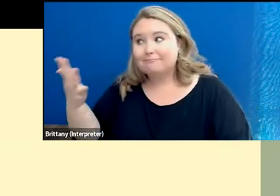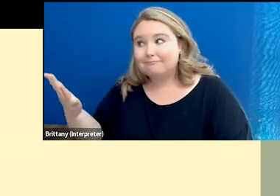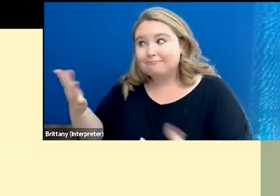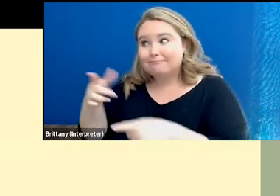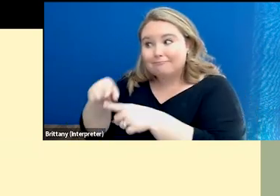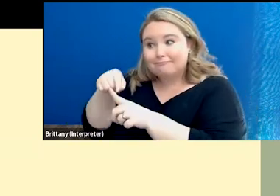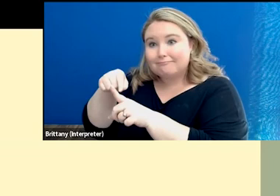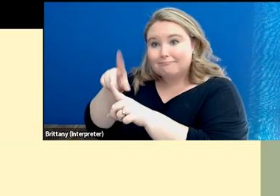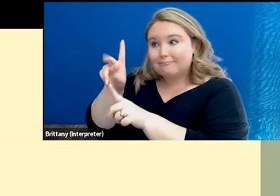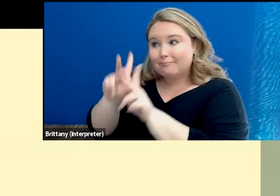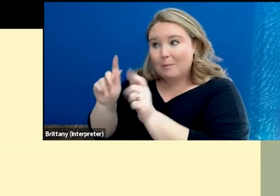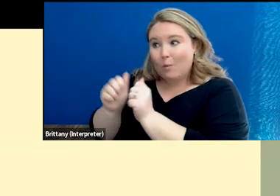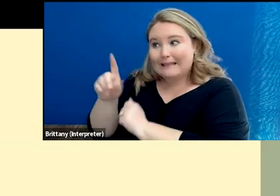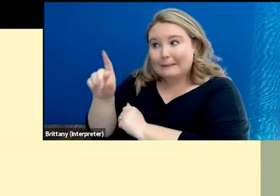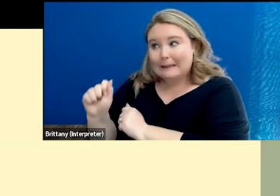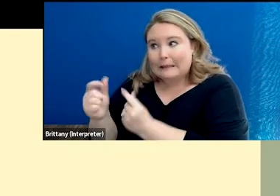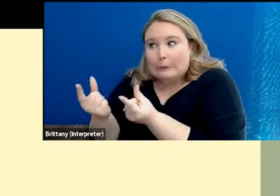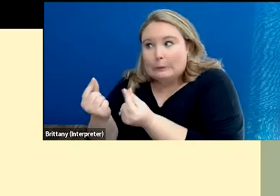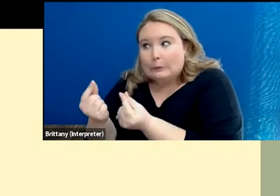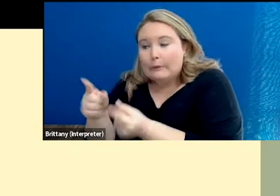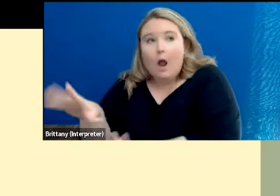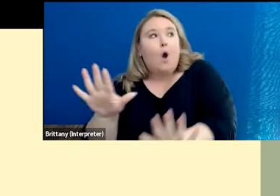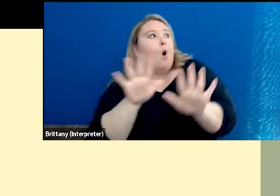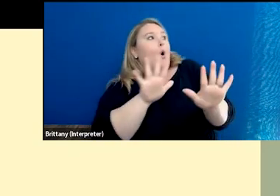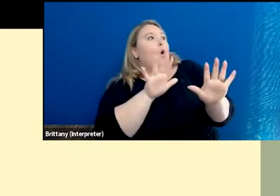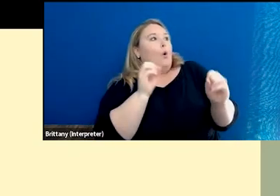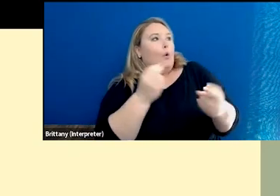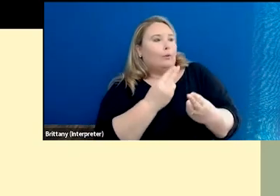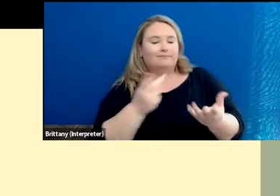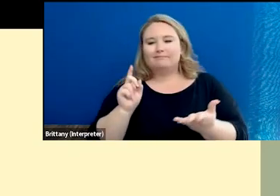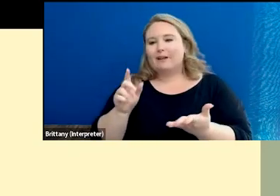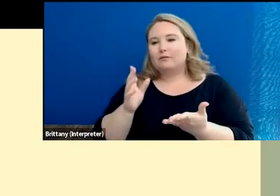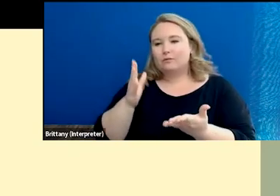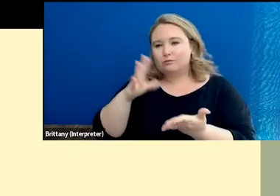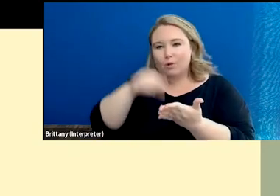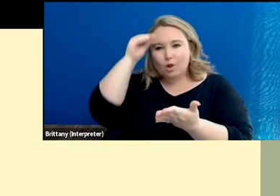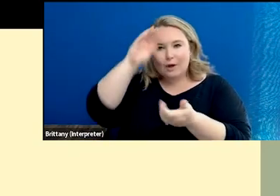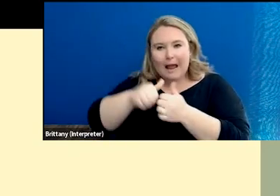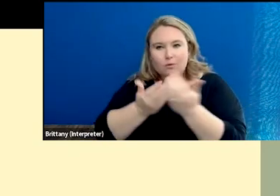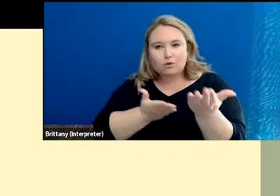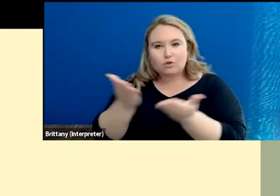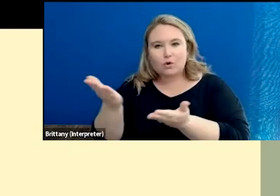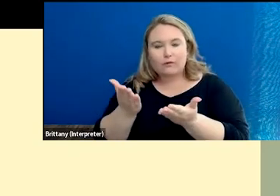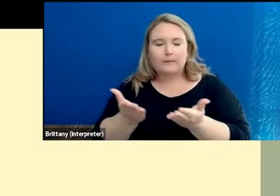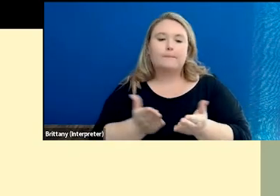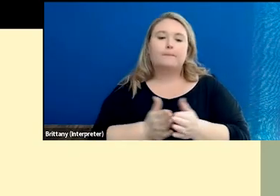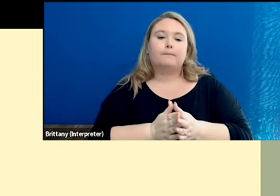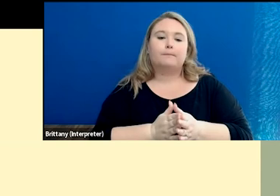Let's figure out a way so that they can be served too. You see this in hurricanes all the time.